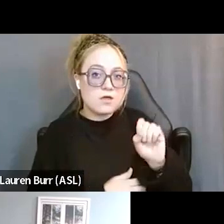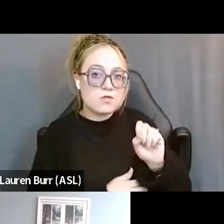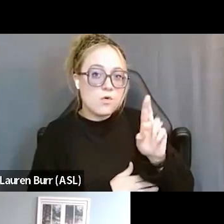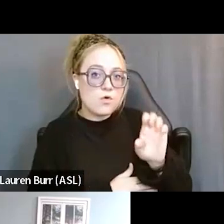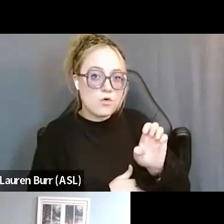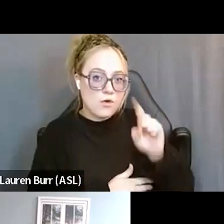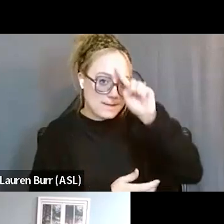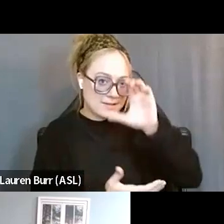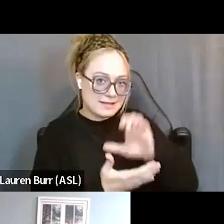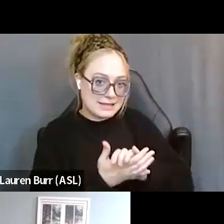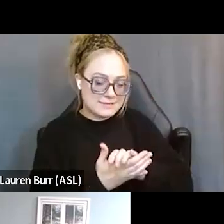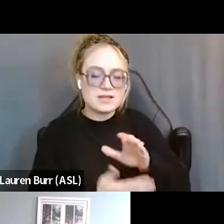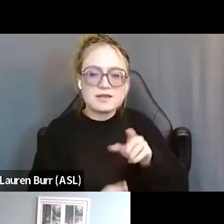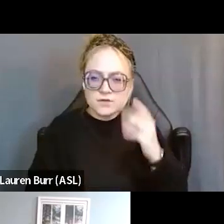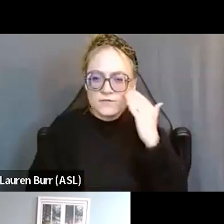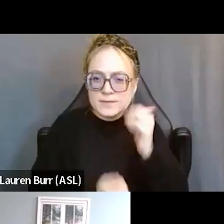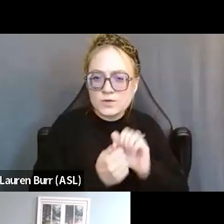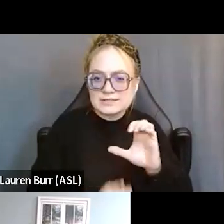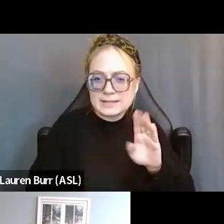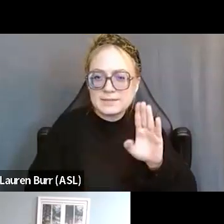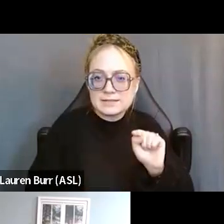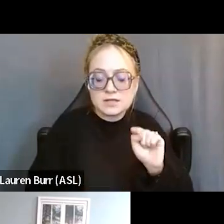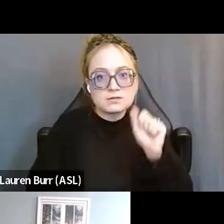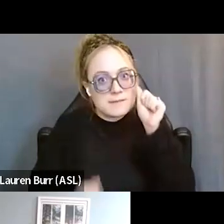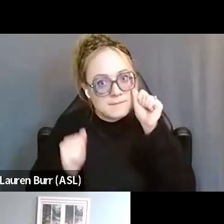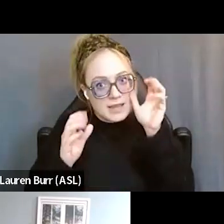with CBT, what's amazing about CBT for psychosis